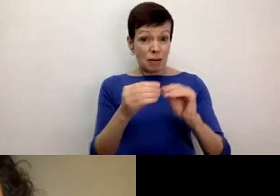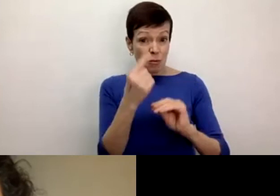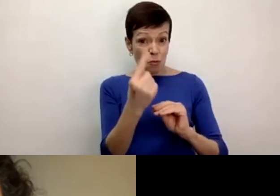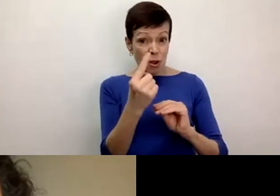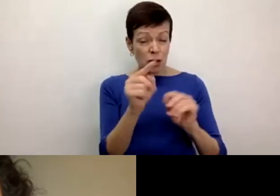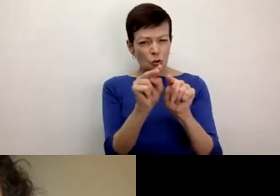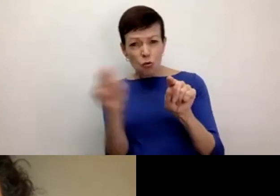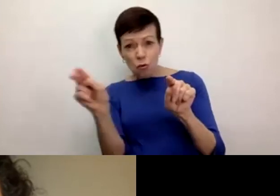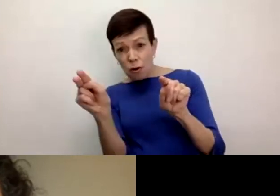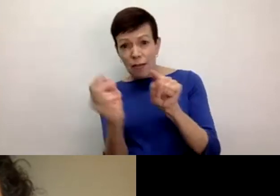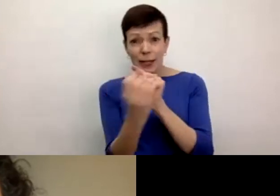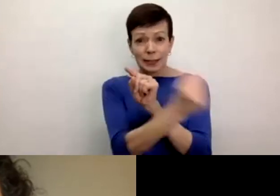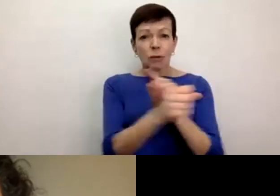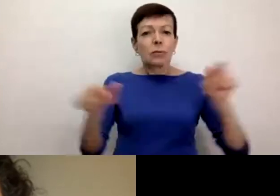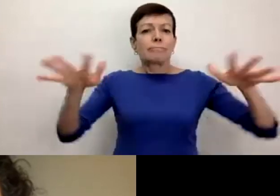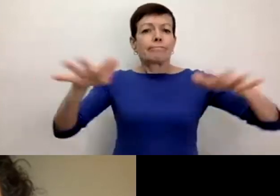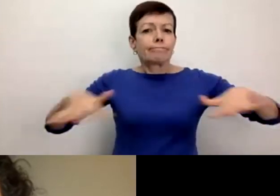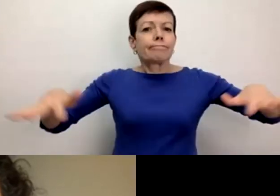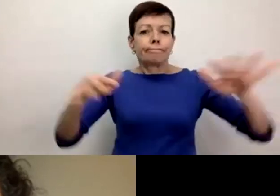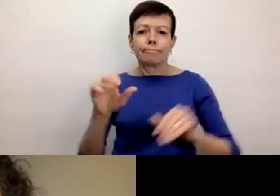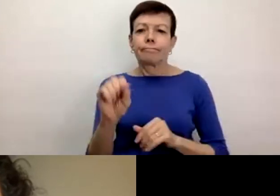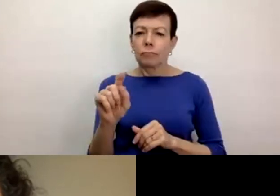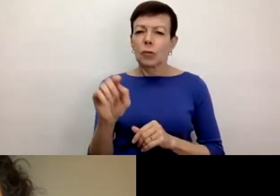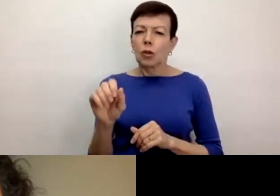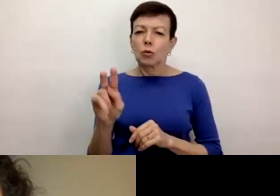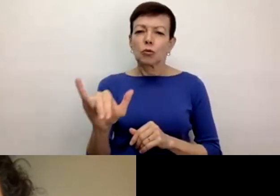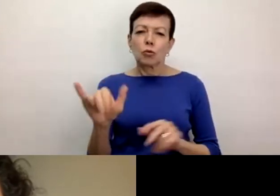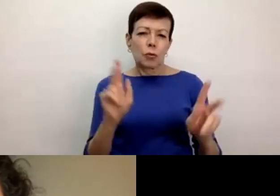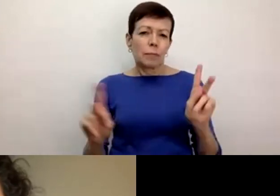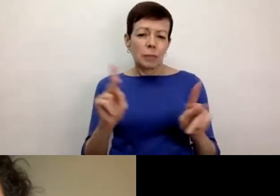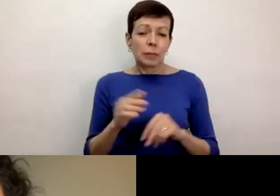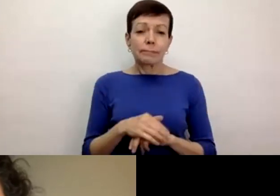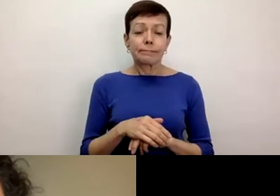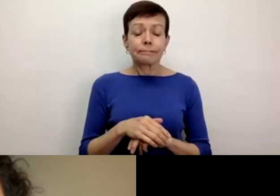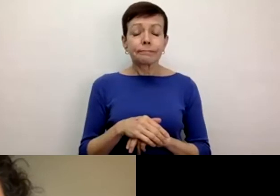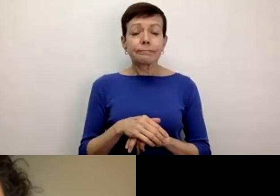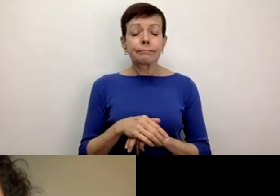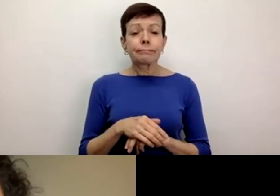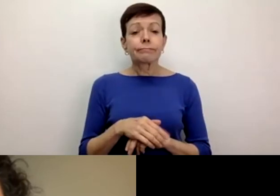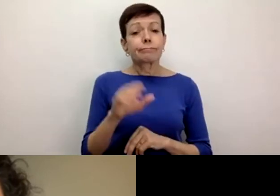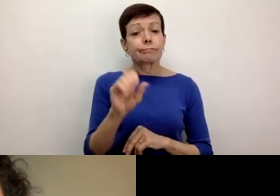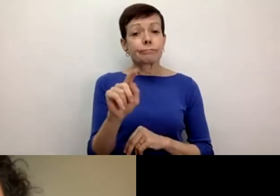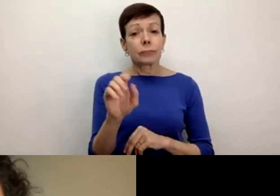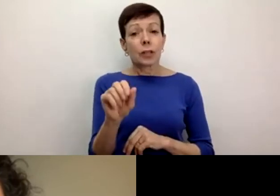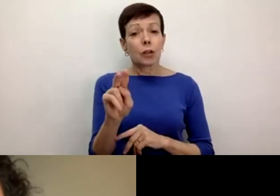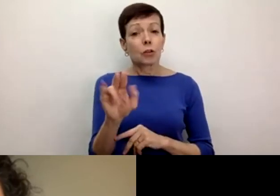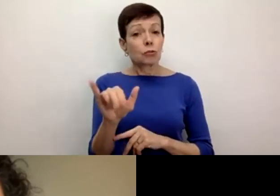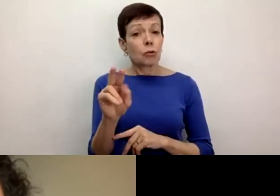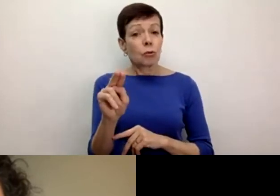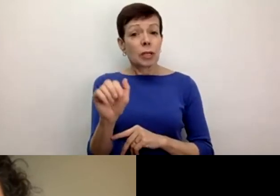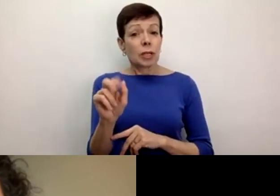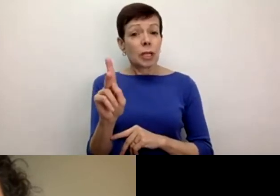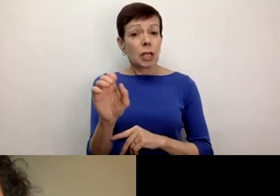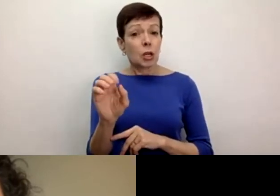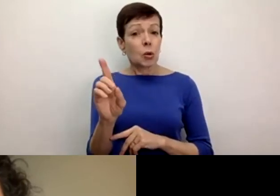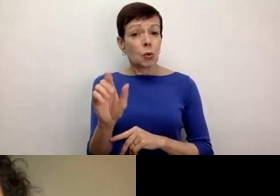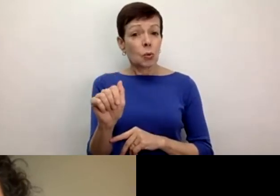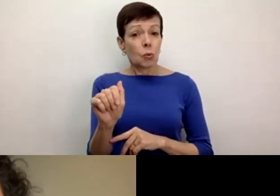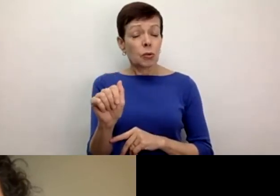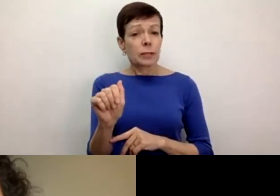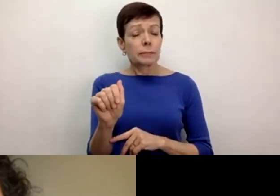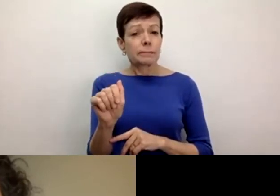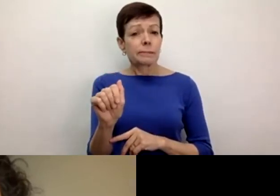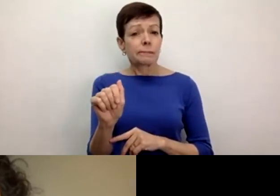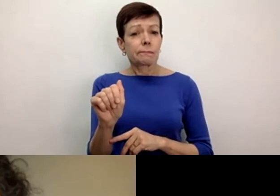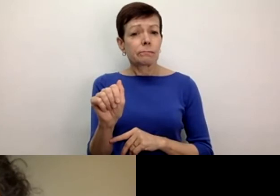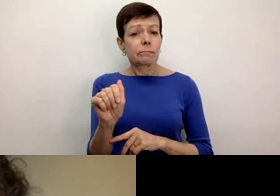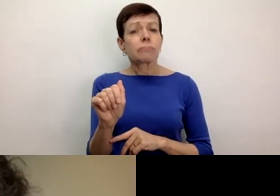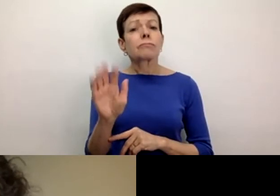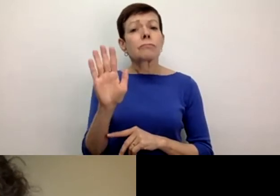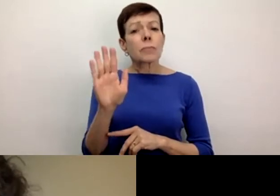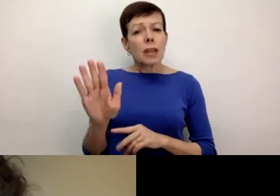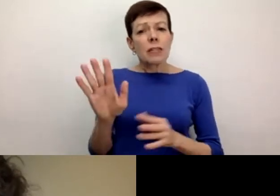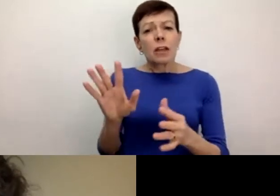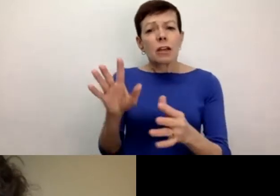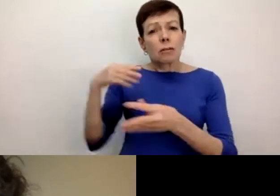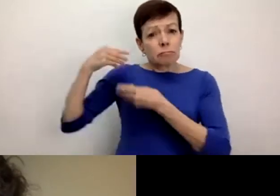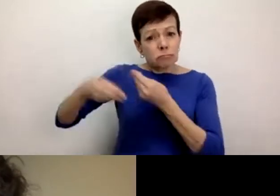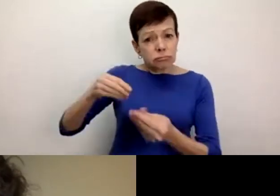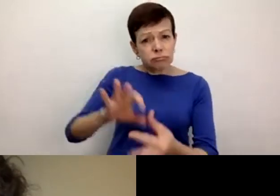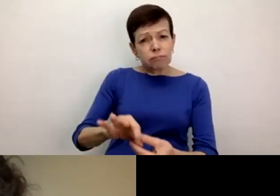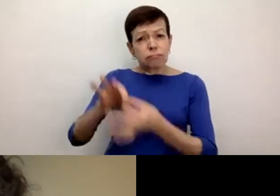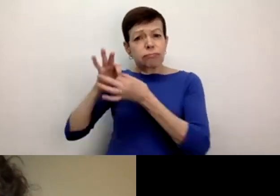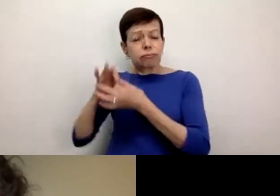And, and so for the Stoney Nakoda, they're related to the Dakota, Dakota people in northern,